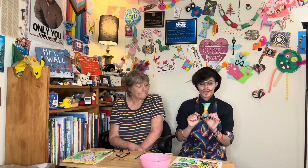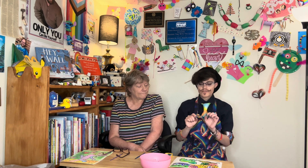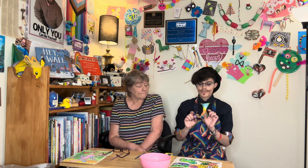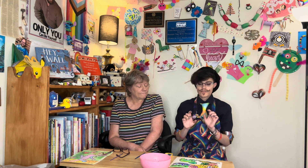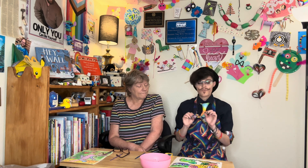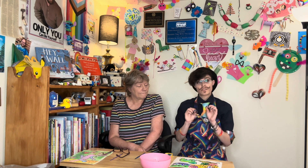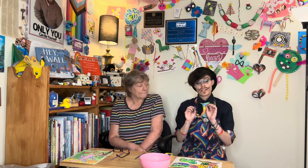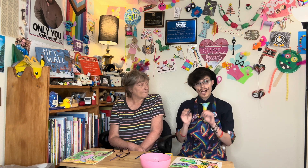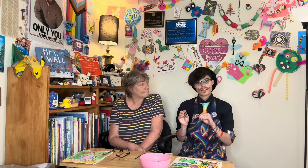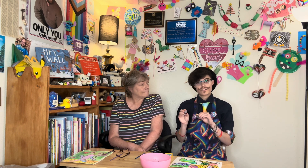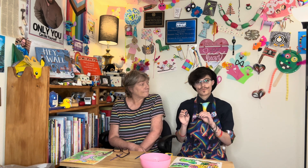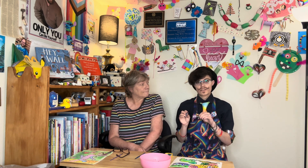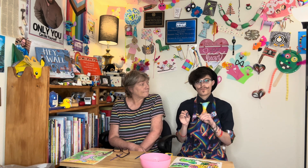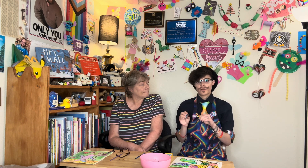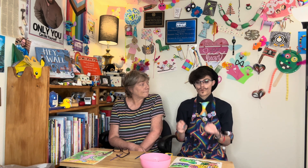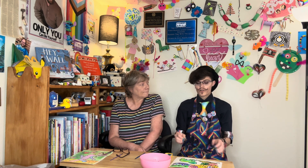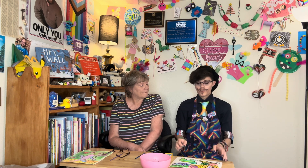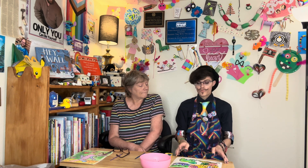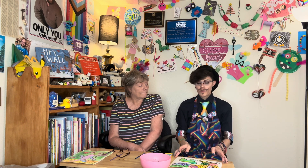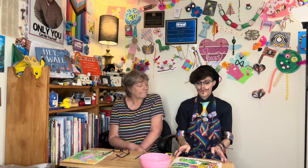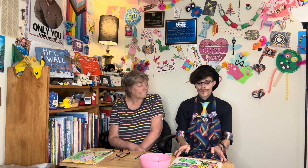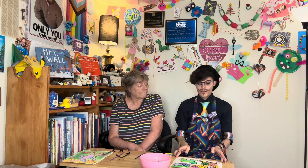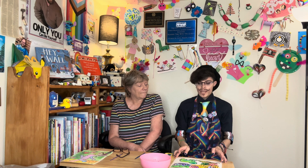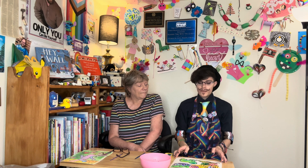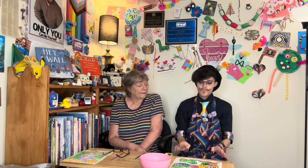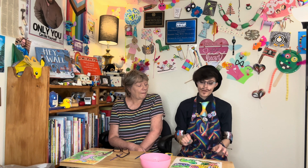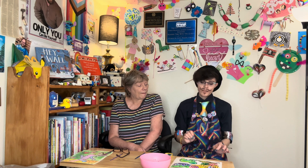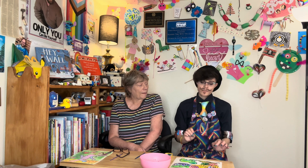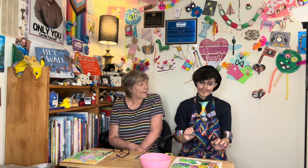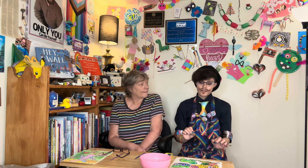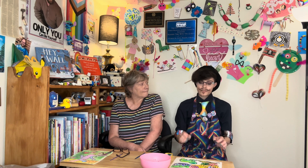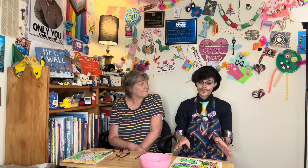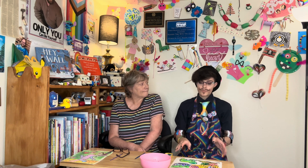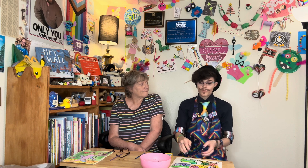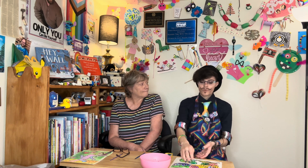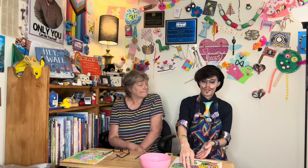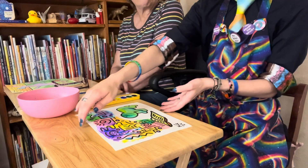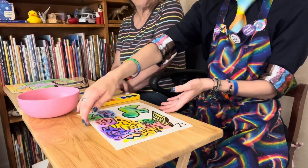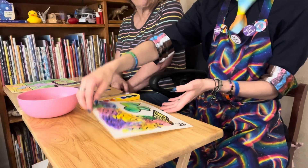because if it's not specifically watercolor paper, it might get a little bit more wavy. You can